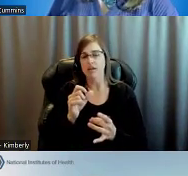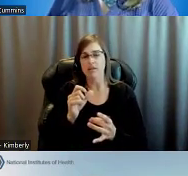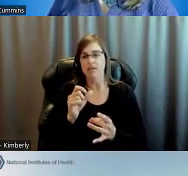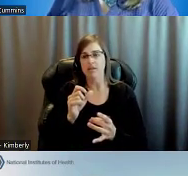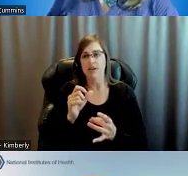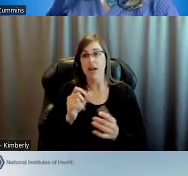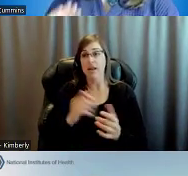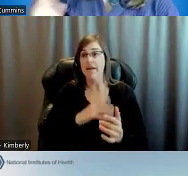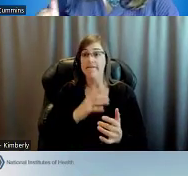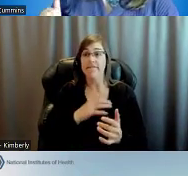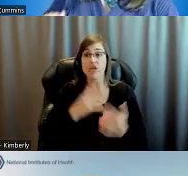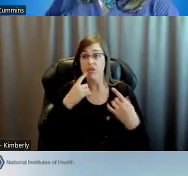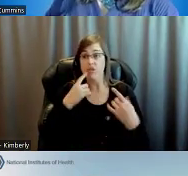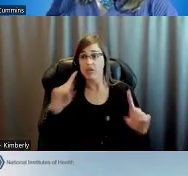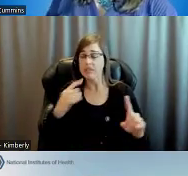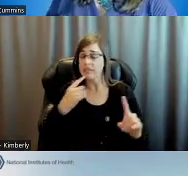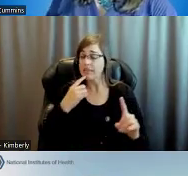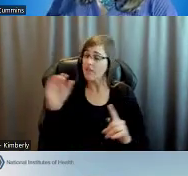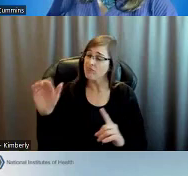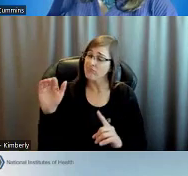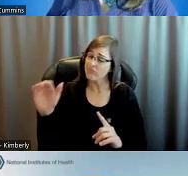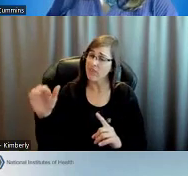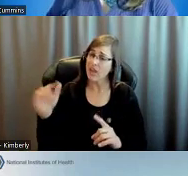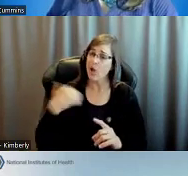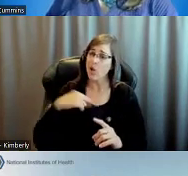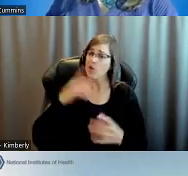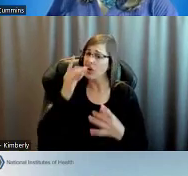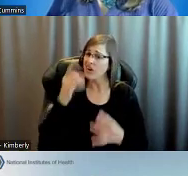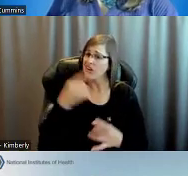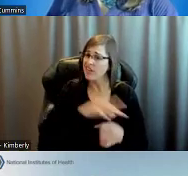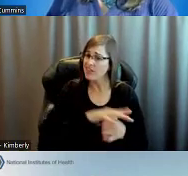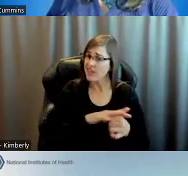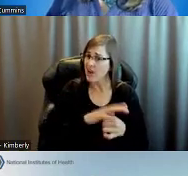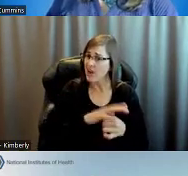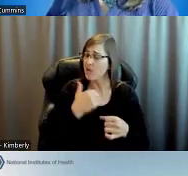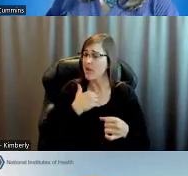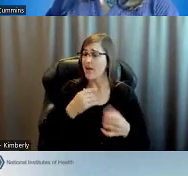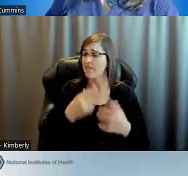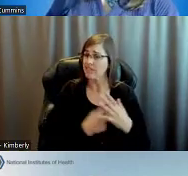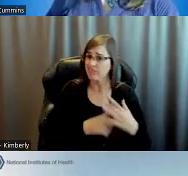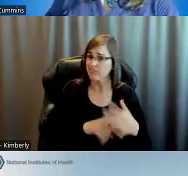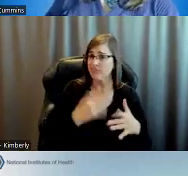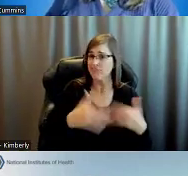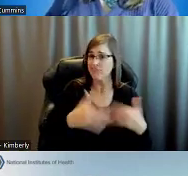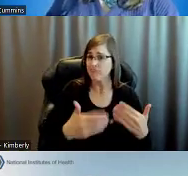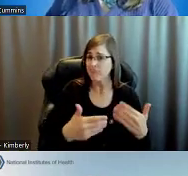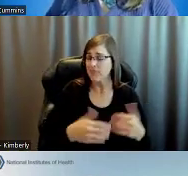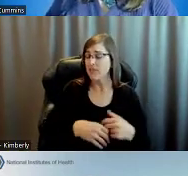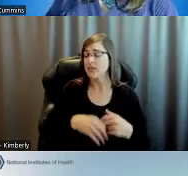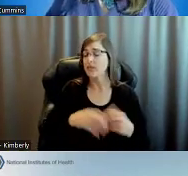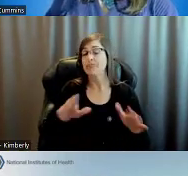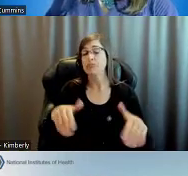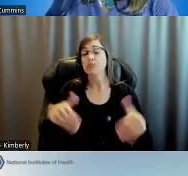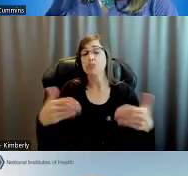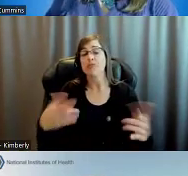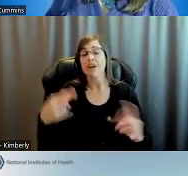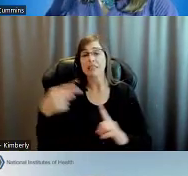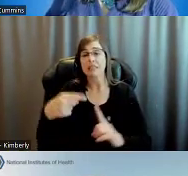"Hey, we're interested in this area. We've got this initiative going on," provides the specifics to that initiative